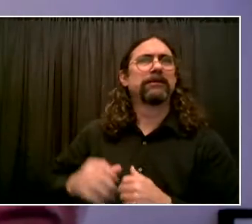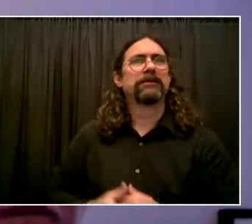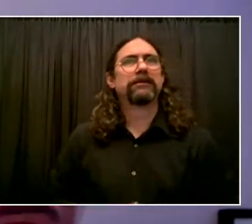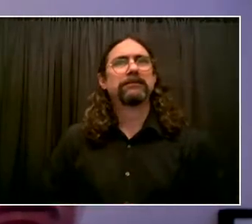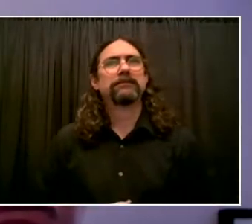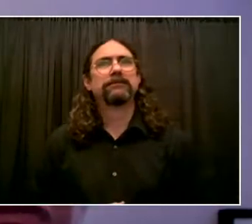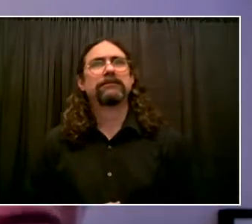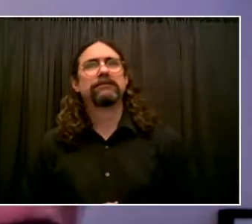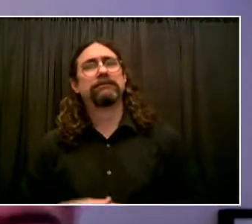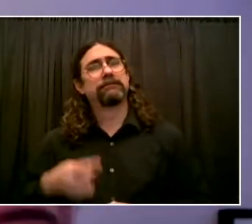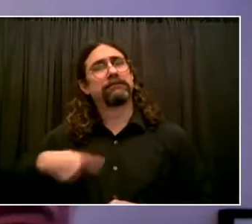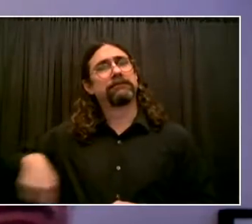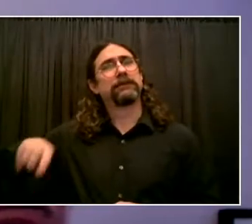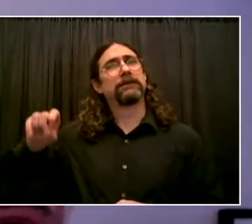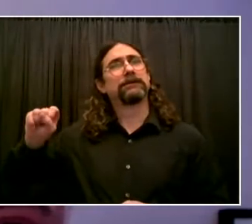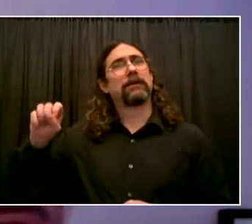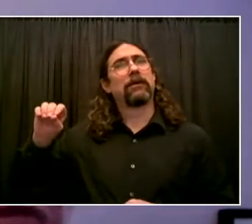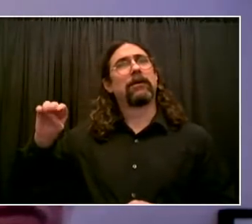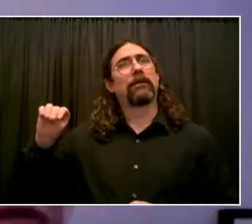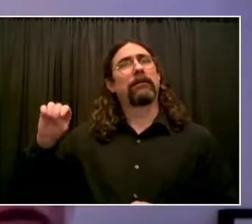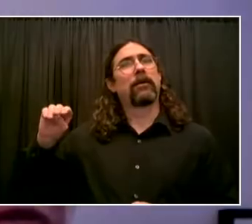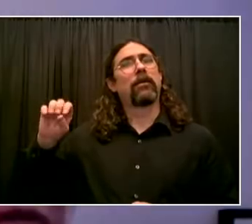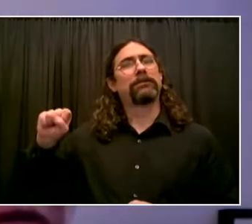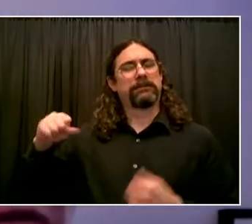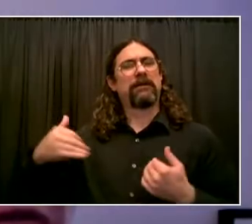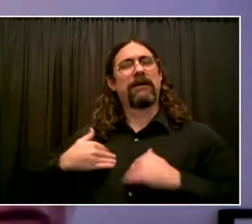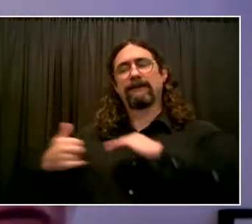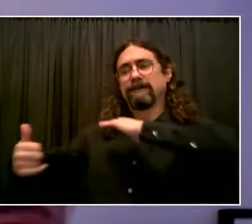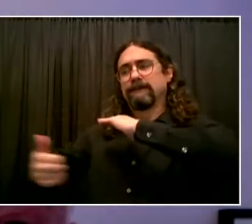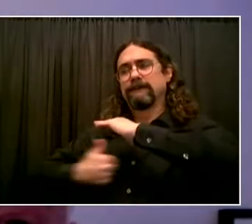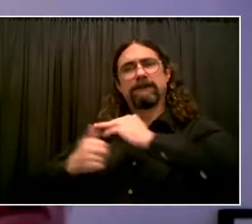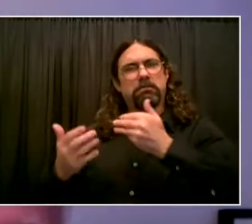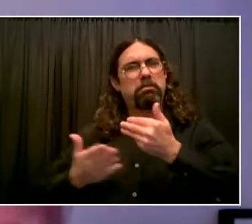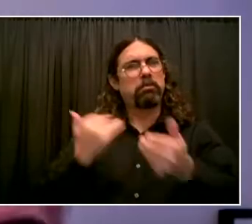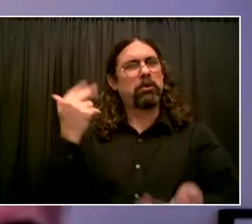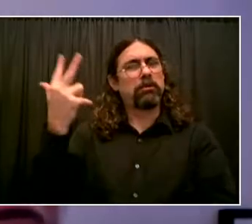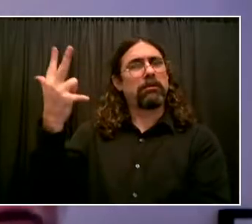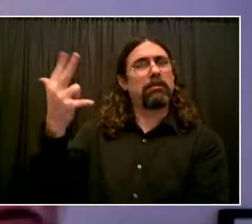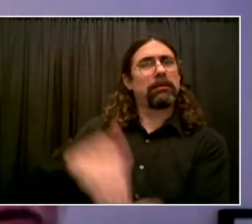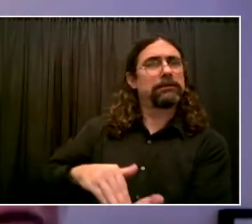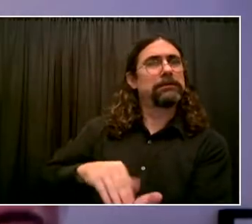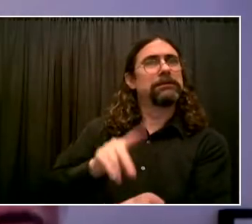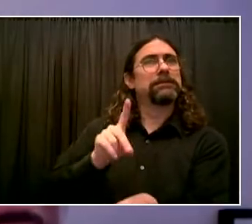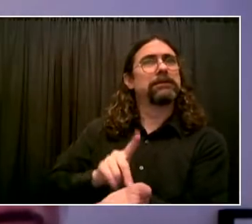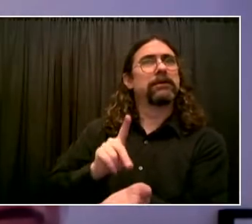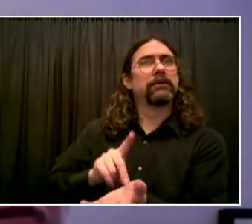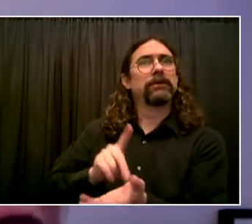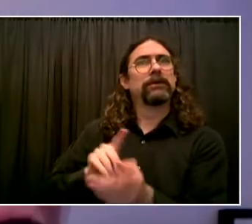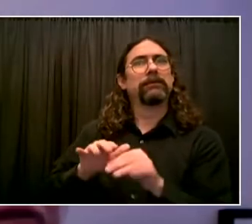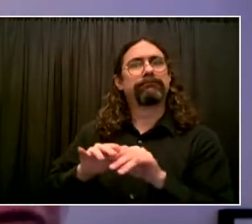THEY RECOVER. ON BEHALF OF ALMOST 3,000